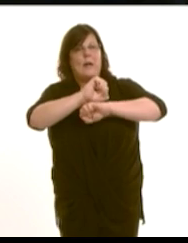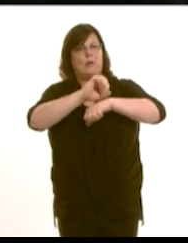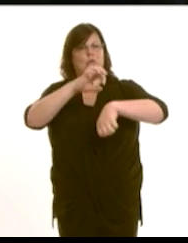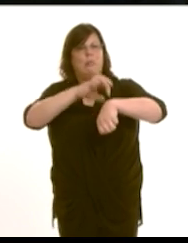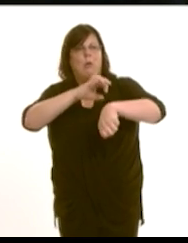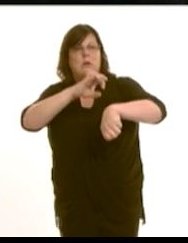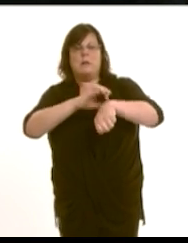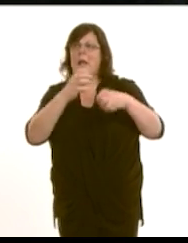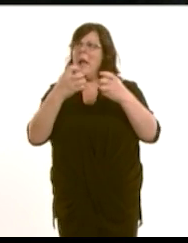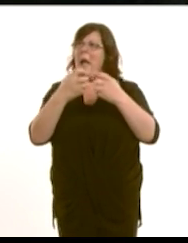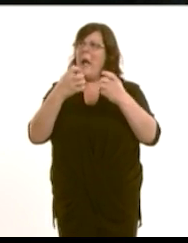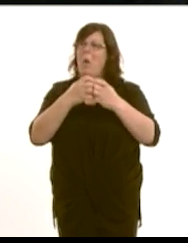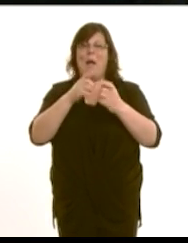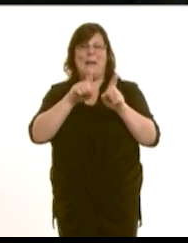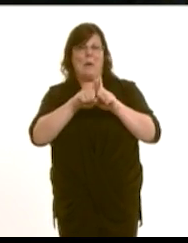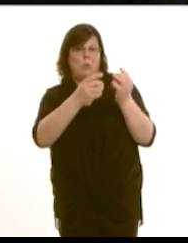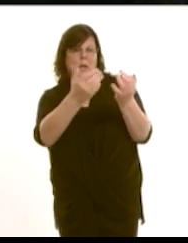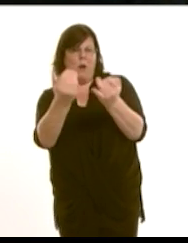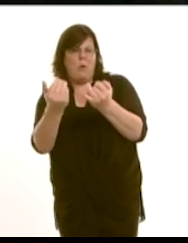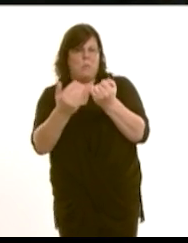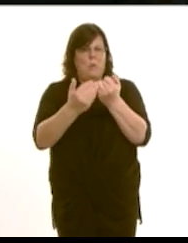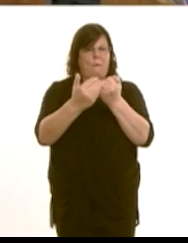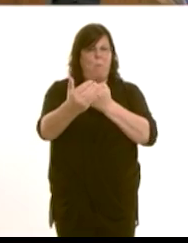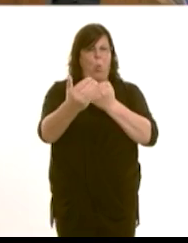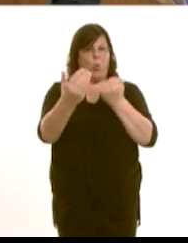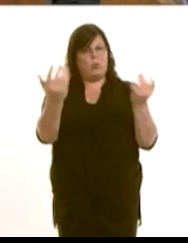to incentivise them, especially to recruit them to rural Wales?